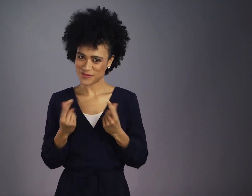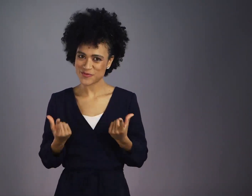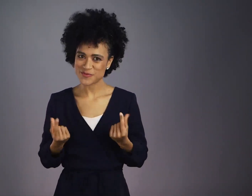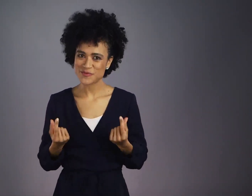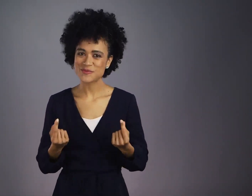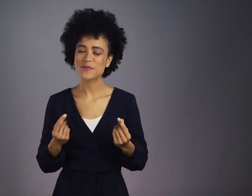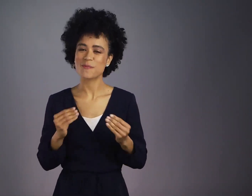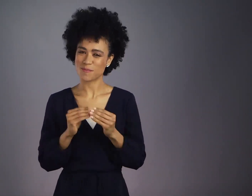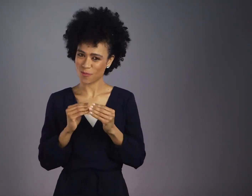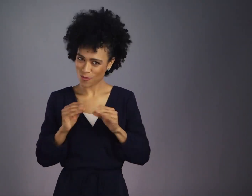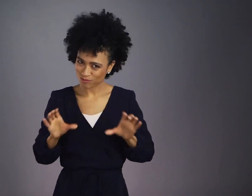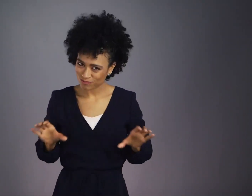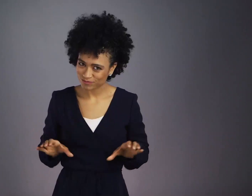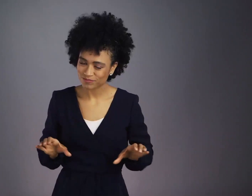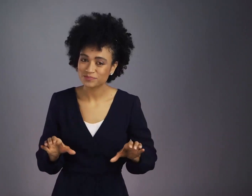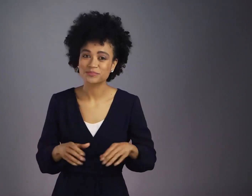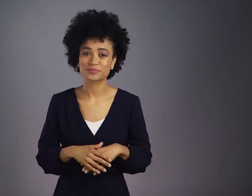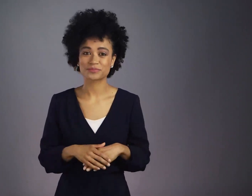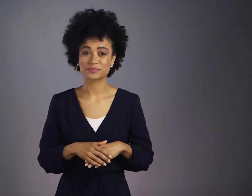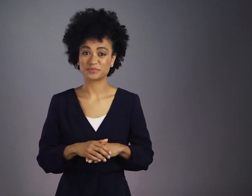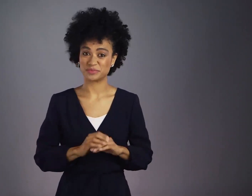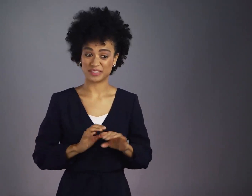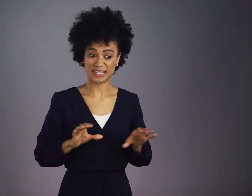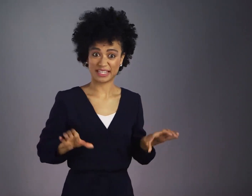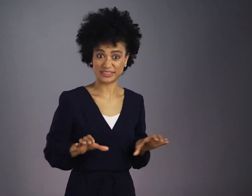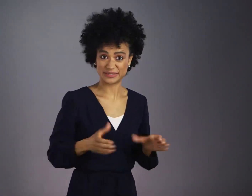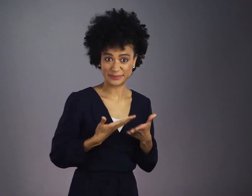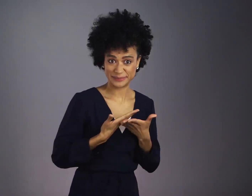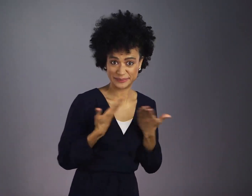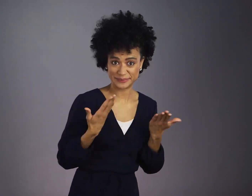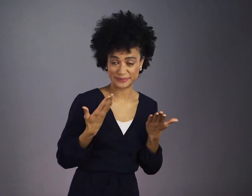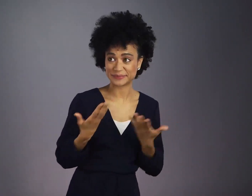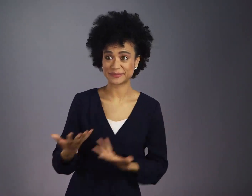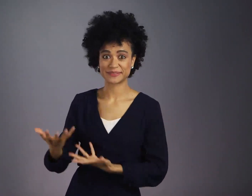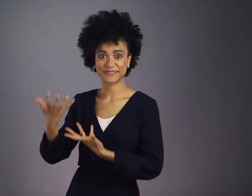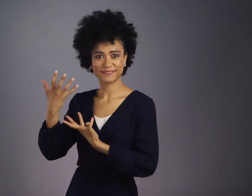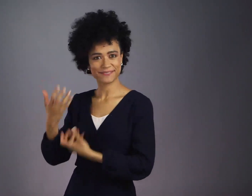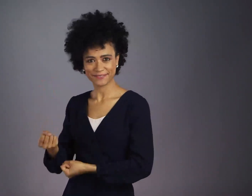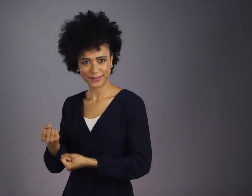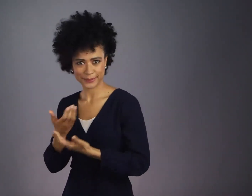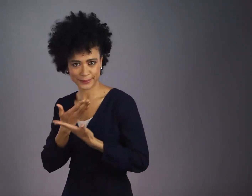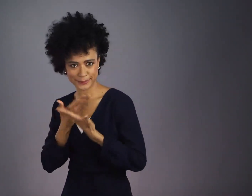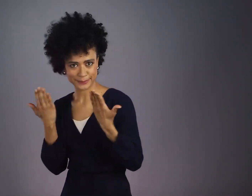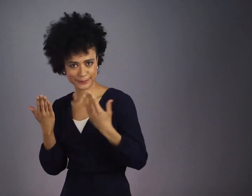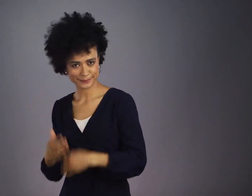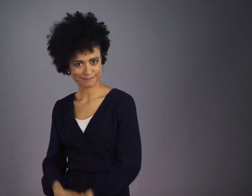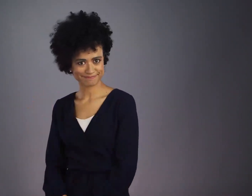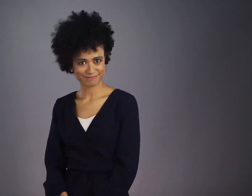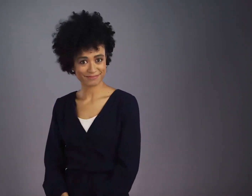There is action and more action. “Faith without works is dead.’’